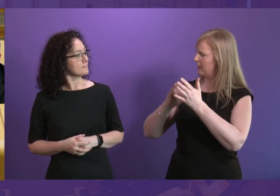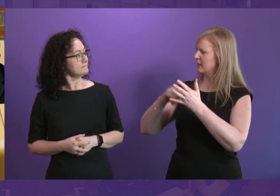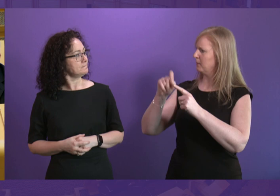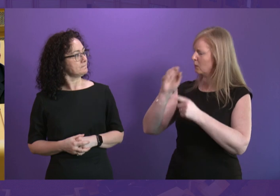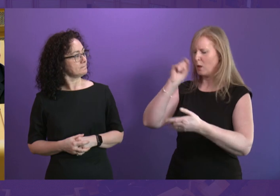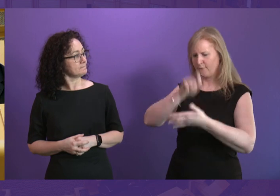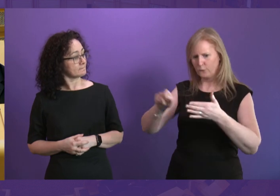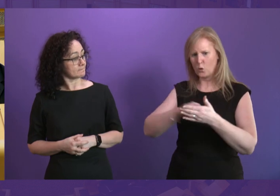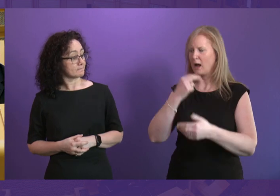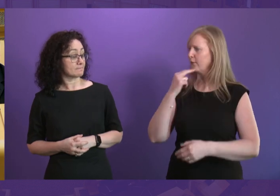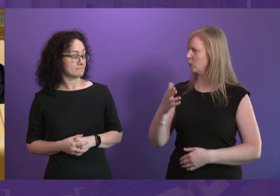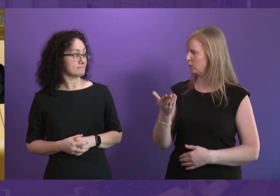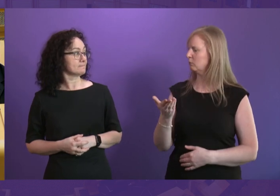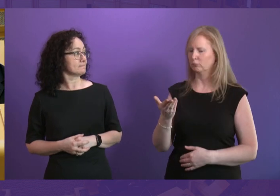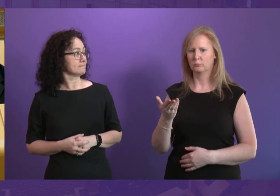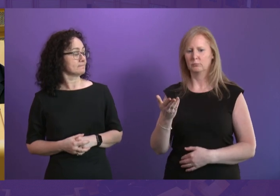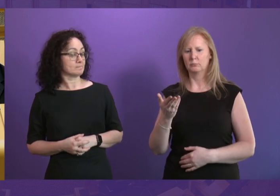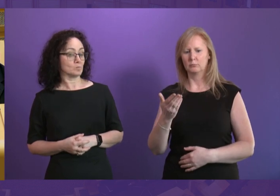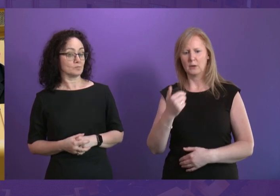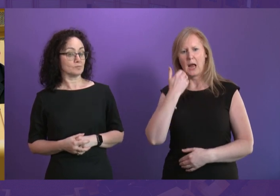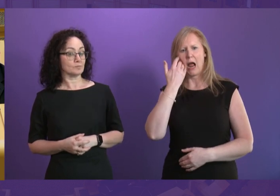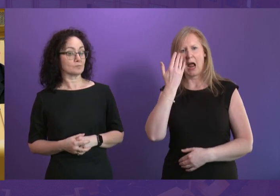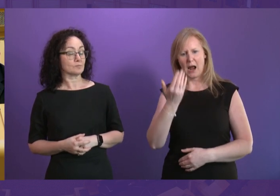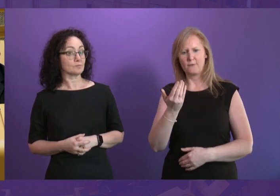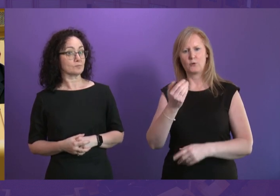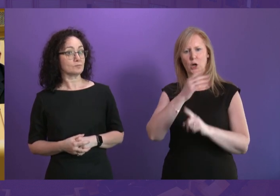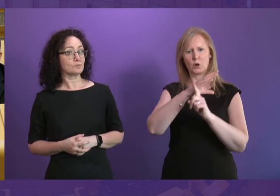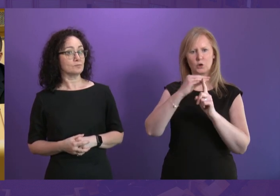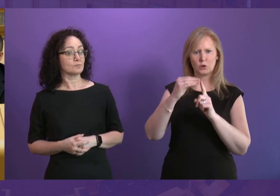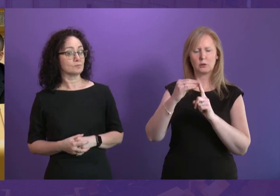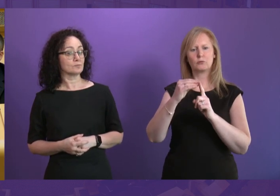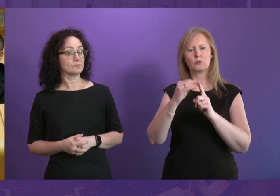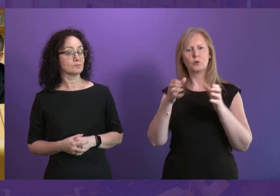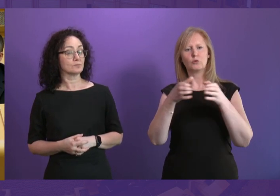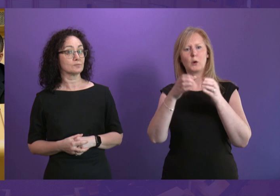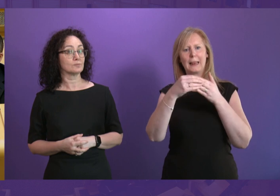tax this afternoon. Every Scottish Conservative council group leader has now said emphatically